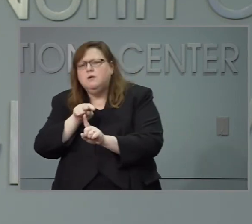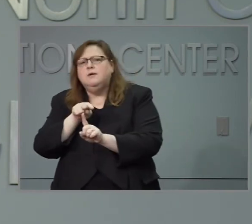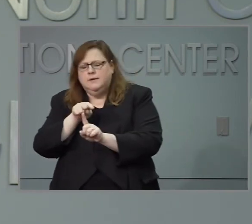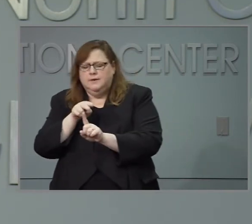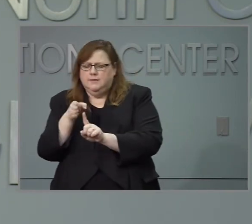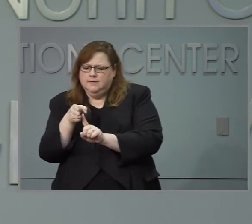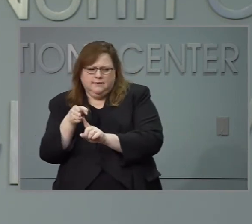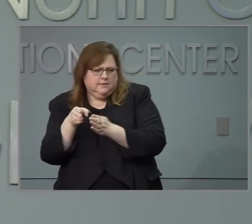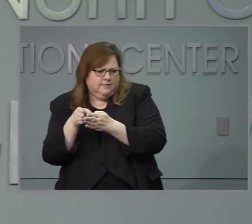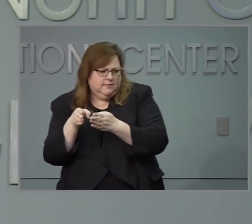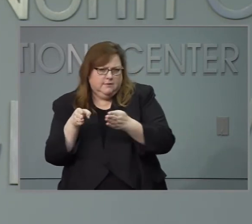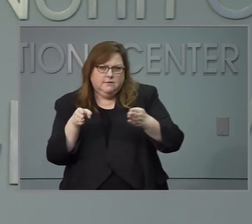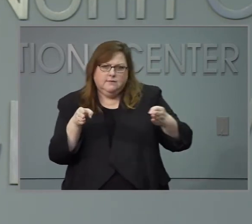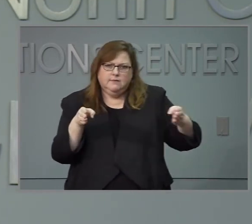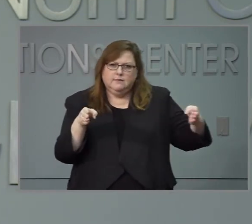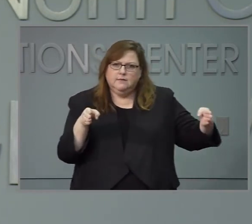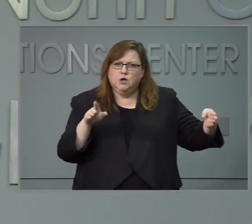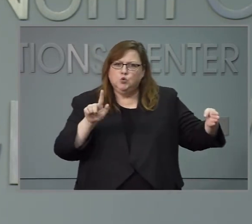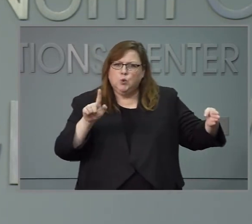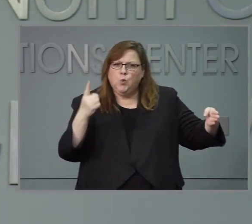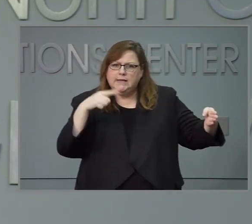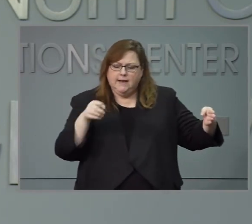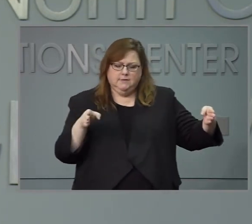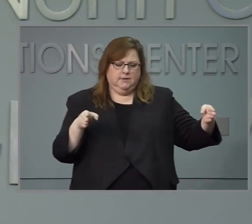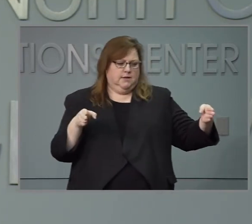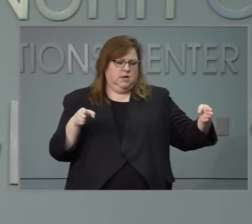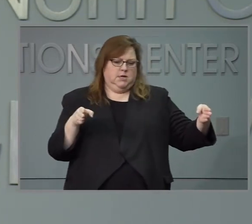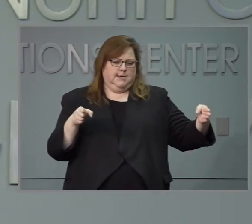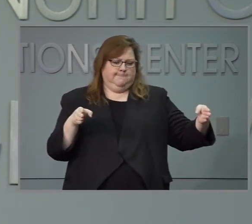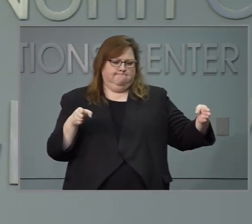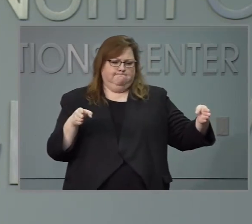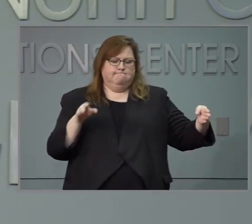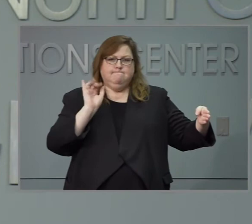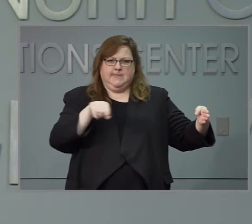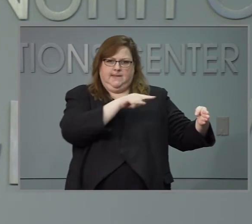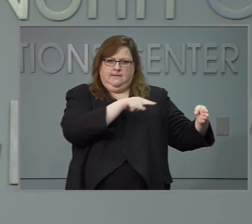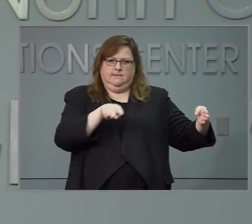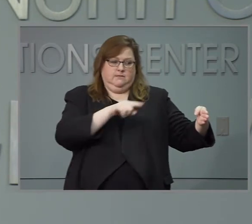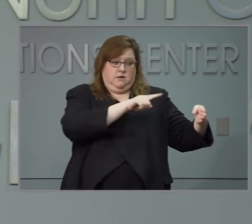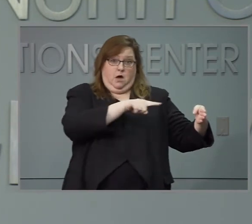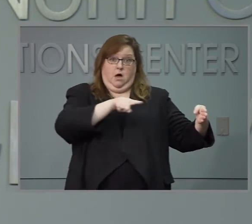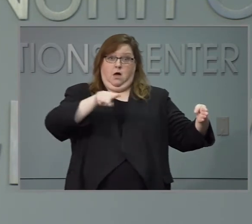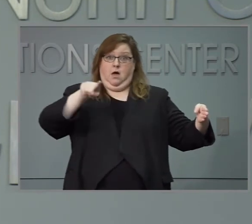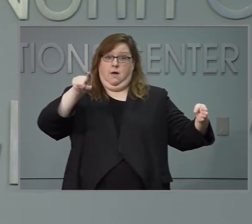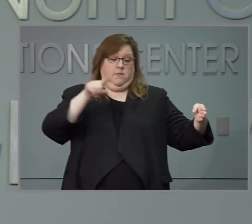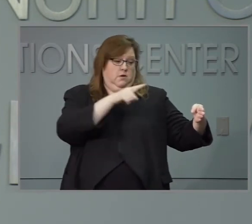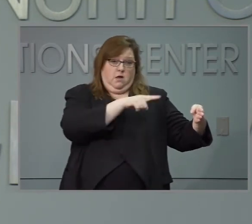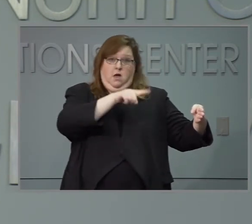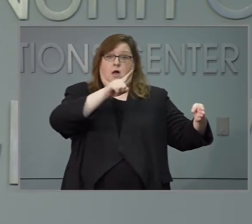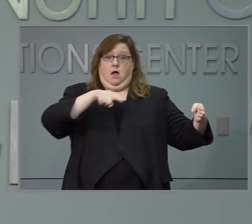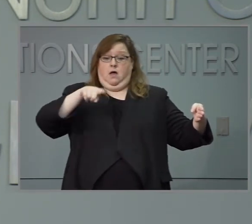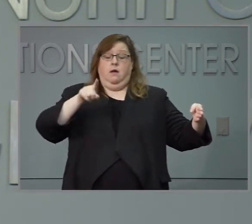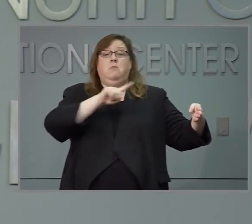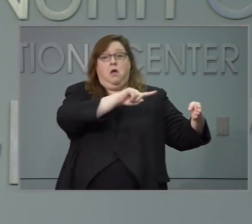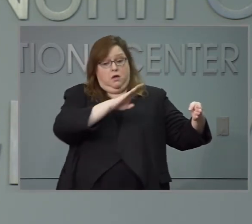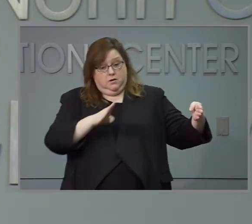GOBIERNO TIENE QUE RECLUTAR BUENOS EMPLEADOS EN TODOS LADOS, PERO A VECES HAY QUE PAGAR MÁS PARA TENER A LOS INGENIEROS, A